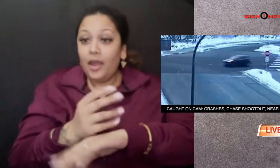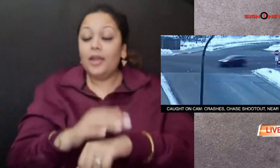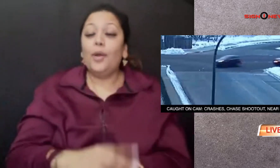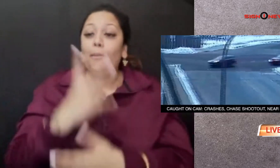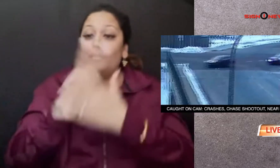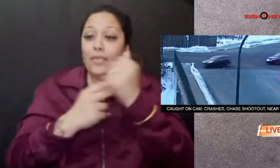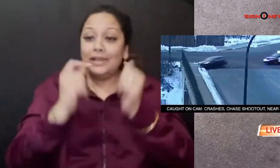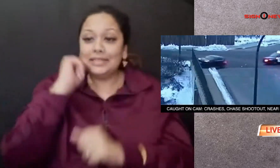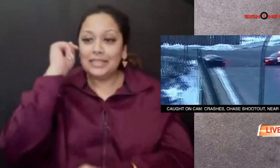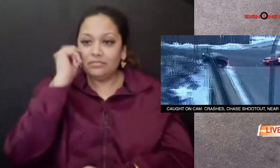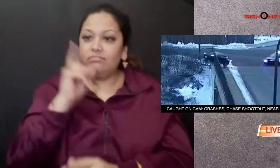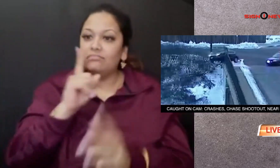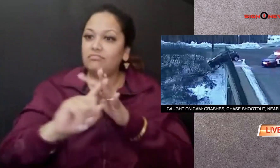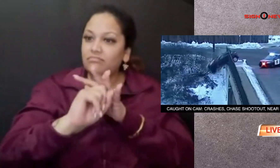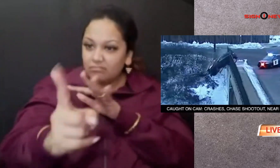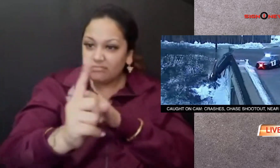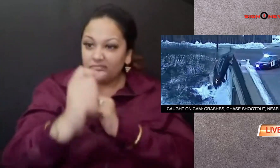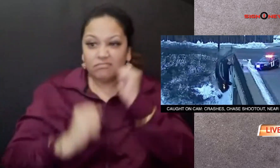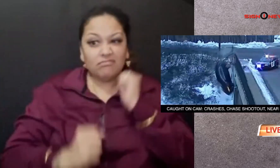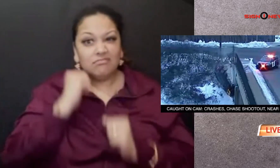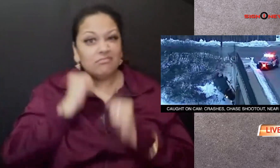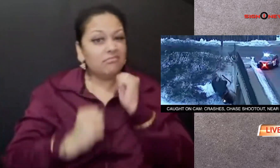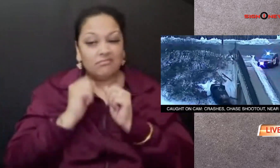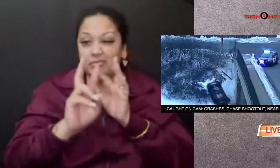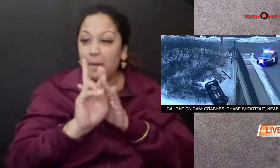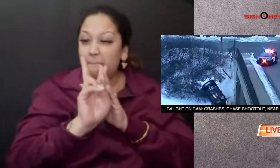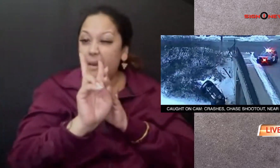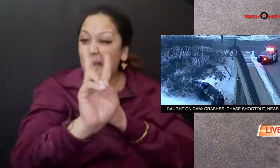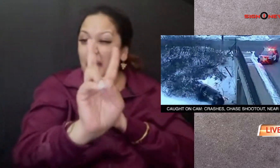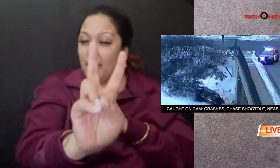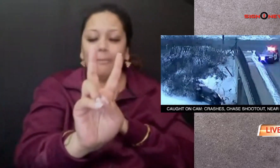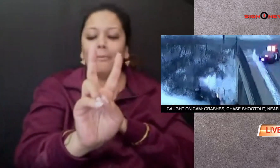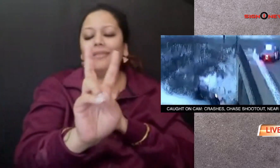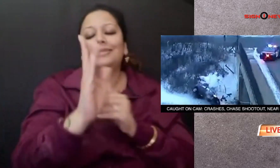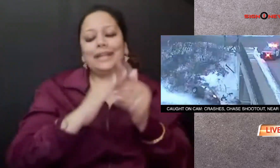Both teams tried to flee on foot but were eventually arrested.